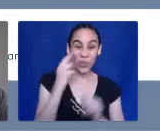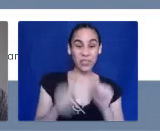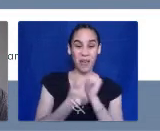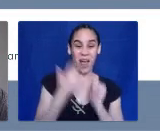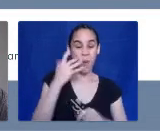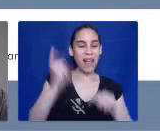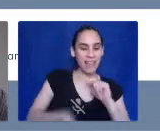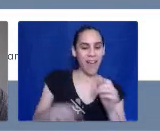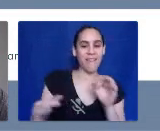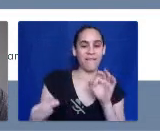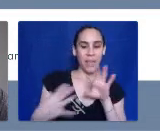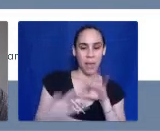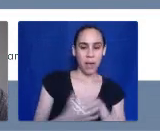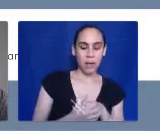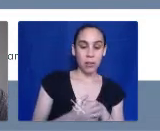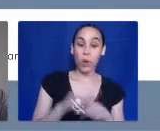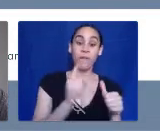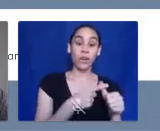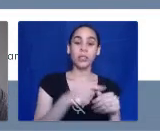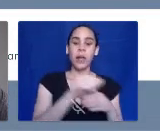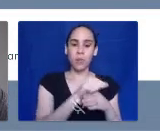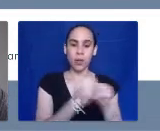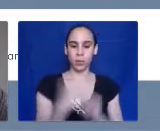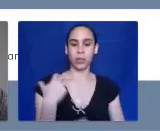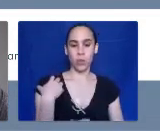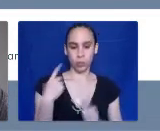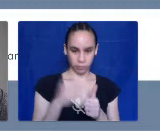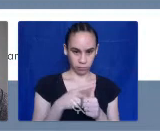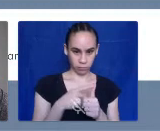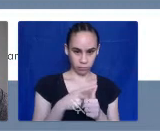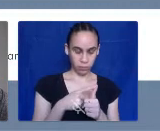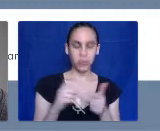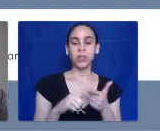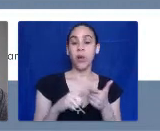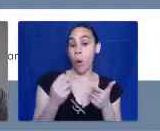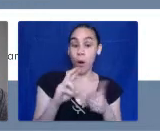um so the first and foremost practice with a coach um practice with a friend um companies often can't